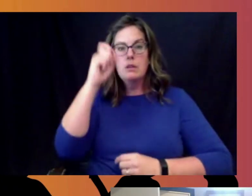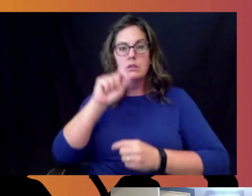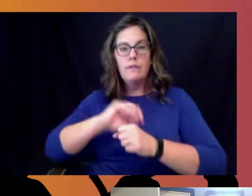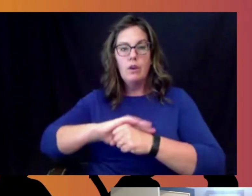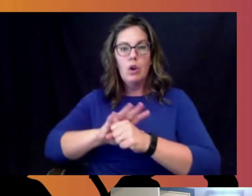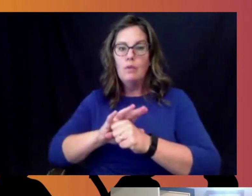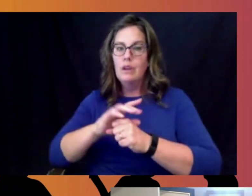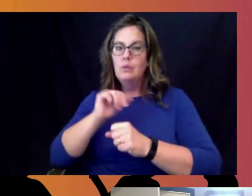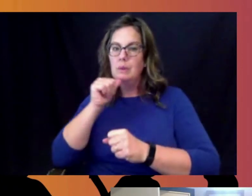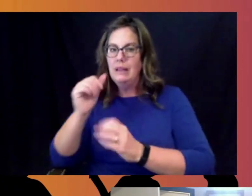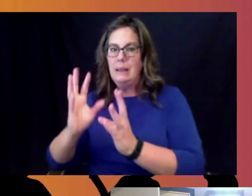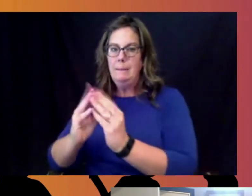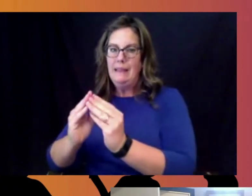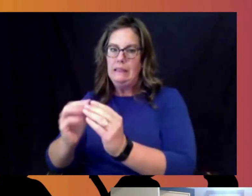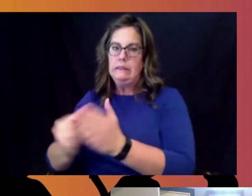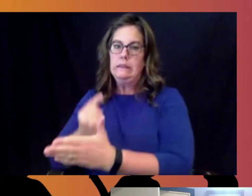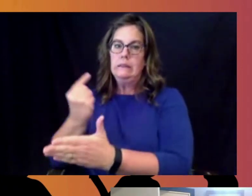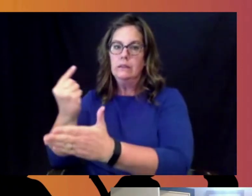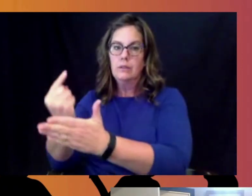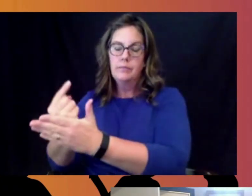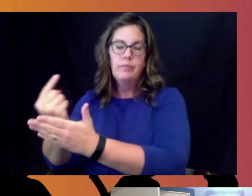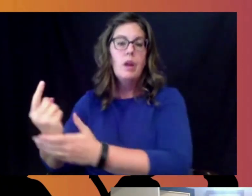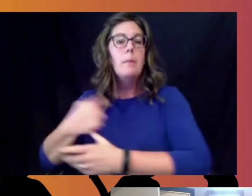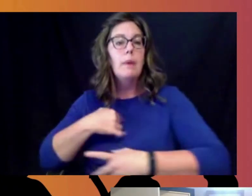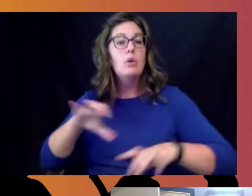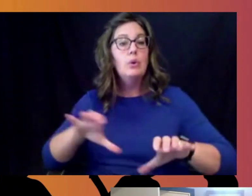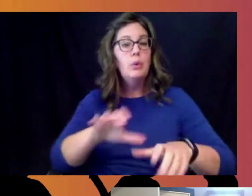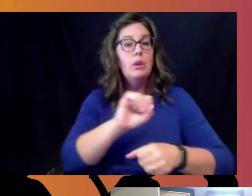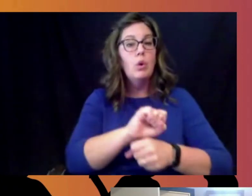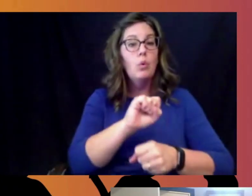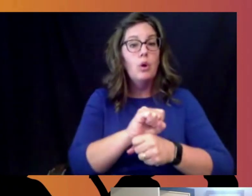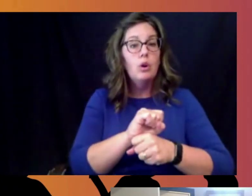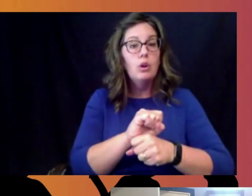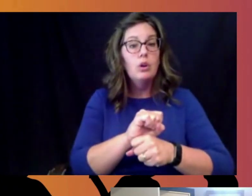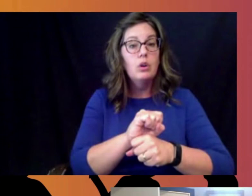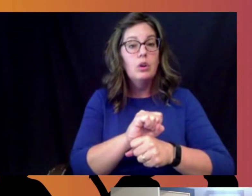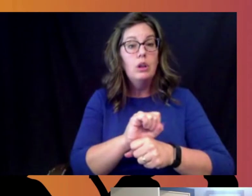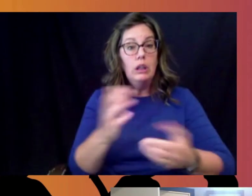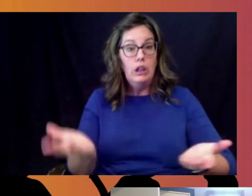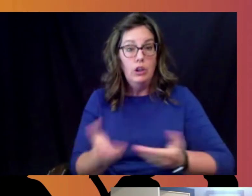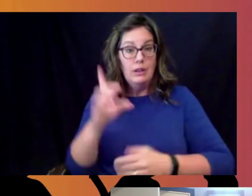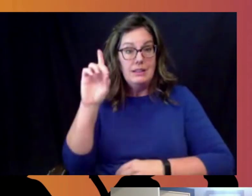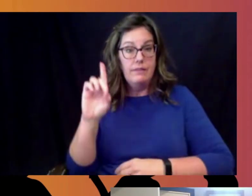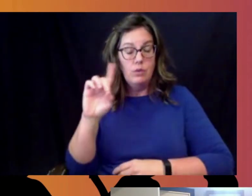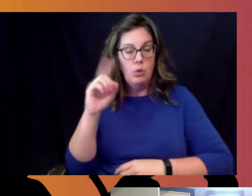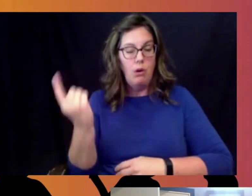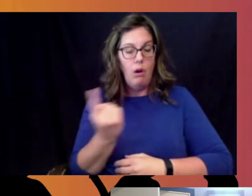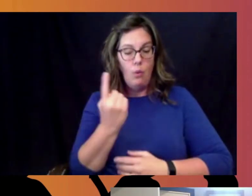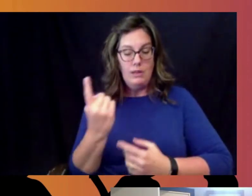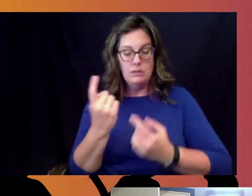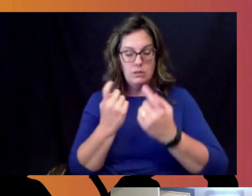but in doing the work that we want to do in denver we're always asking ourselves the questions of you